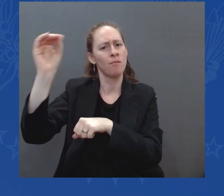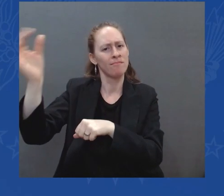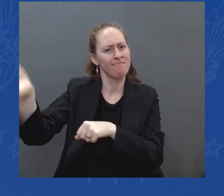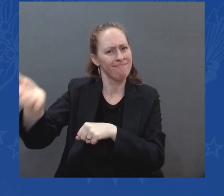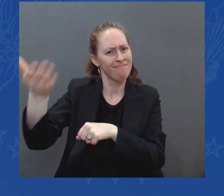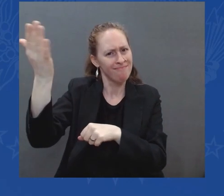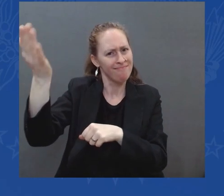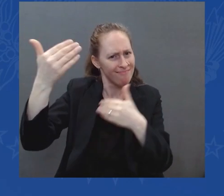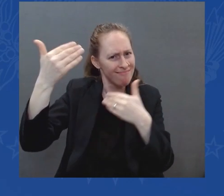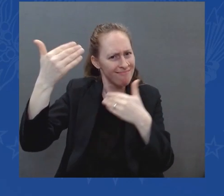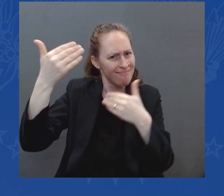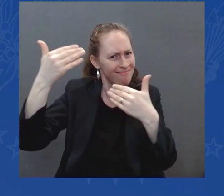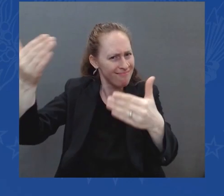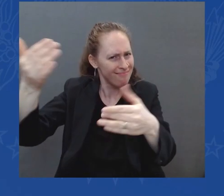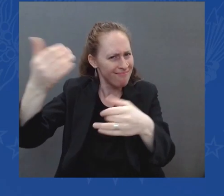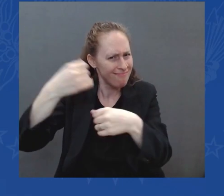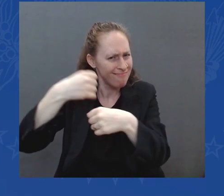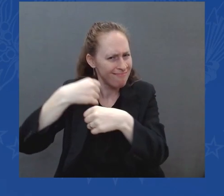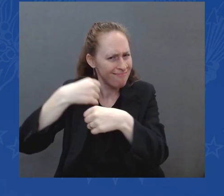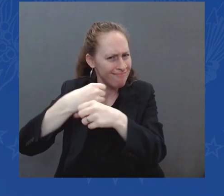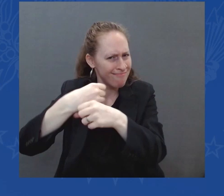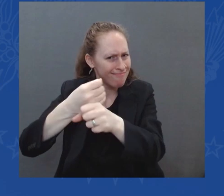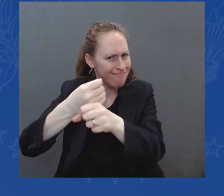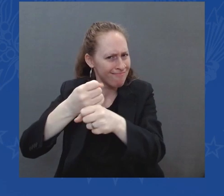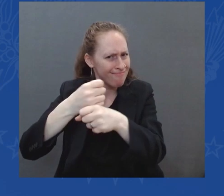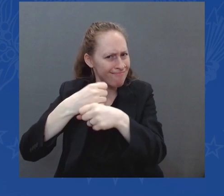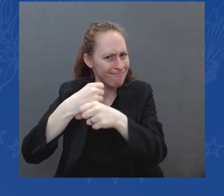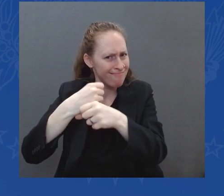for a historic amount of time -- a six-month bridge to the fall.